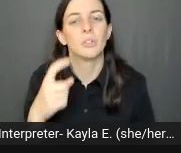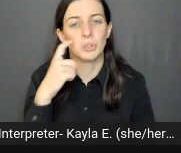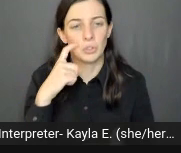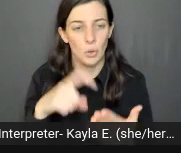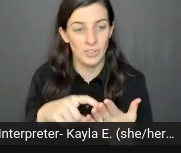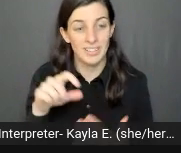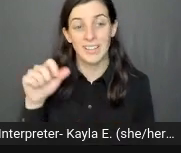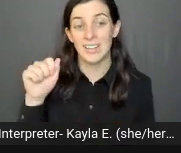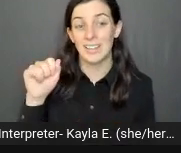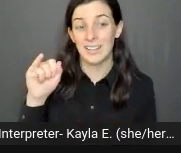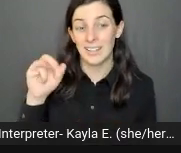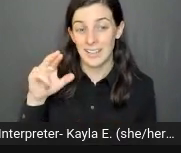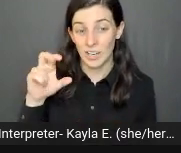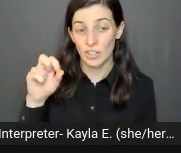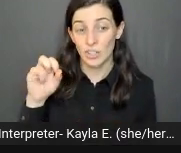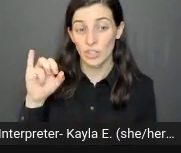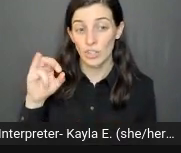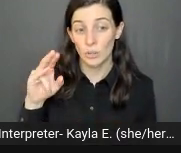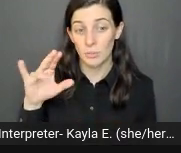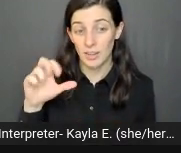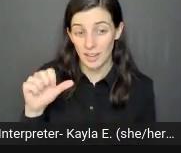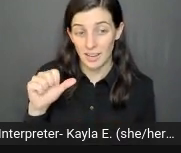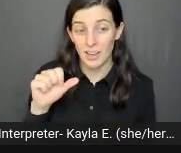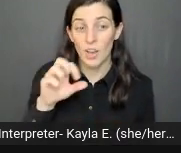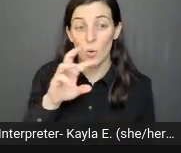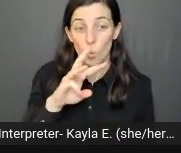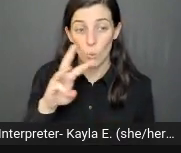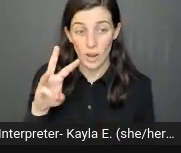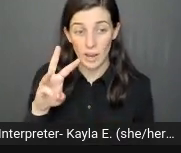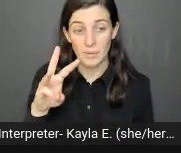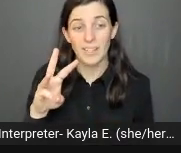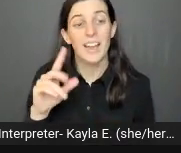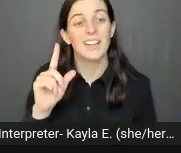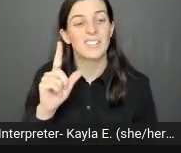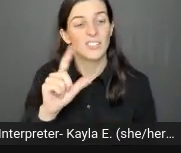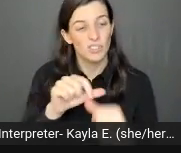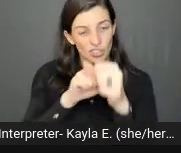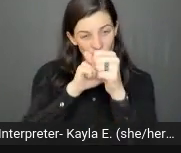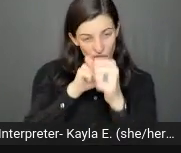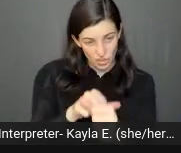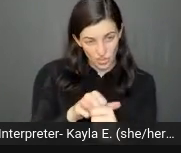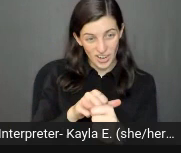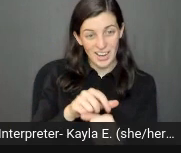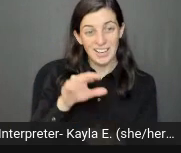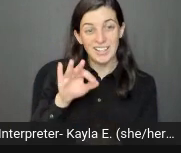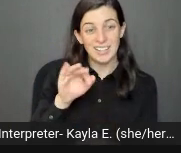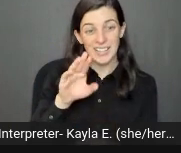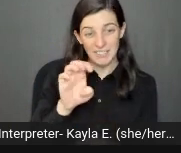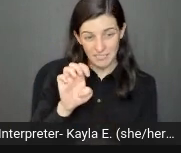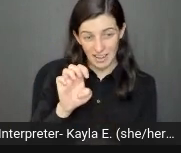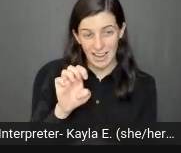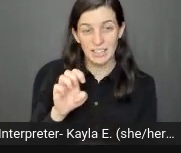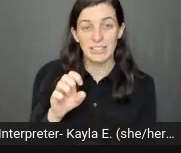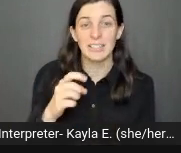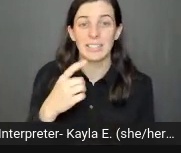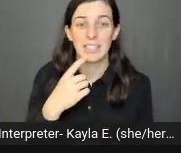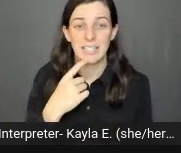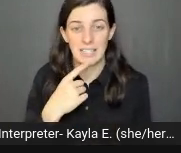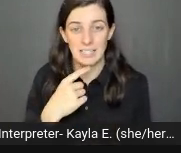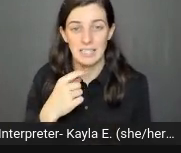a DDoS check five so that it could verify that we're not good for using their website or causing an attack on it.